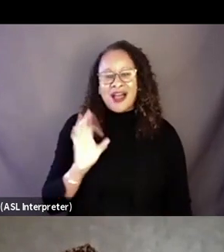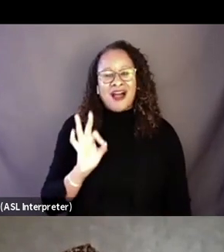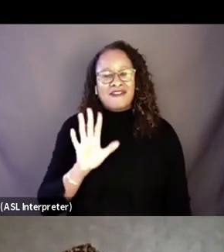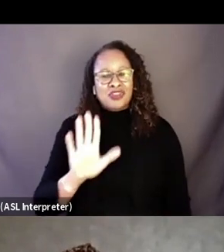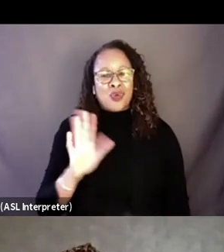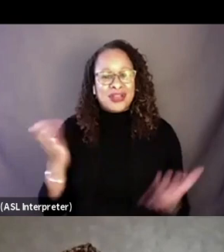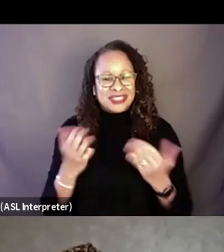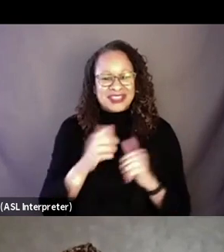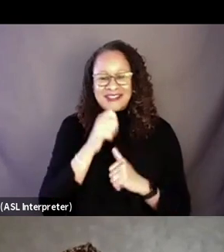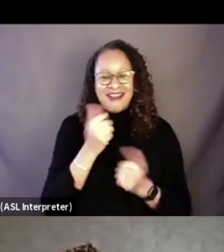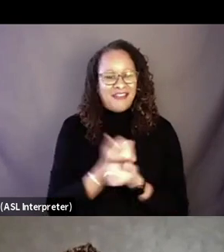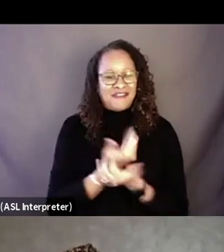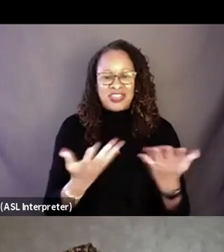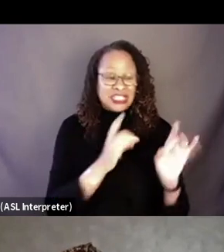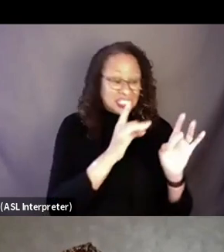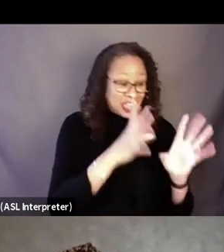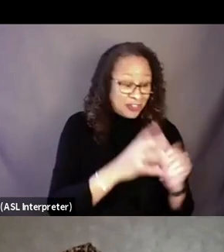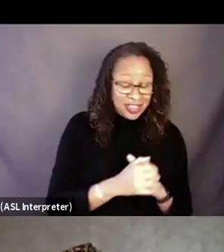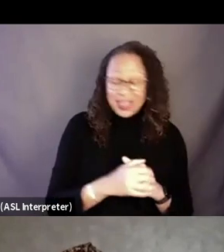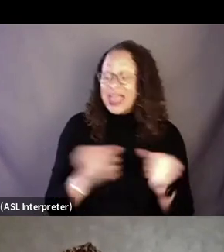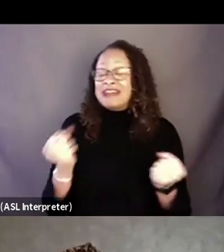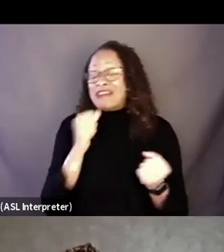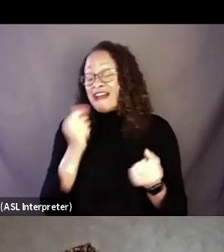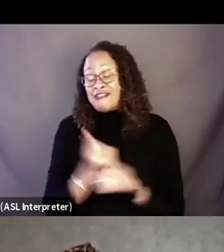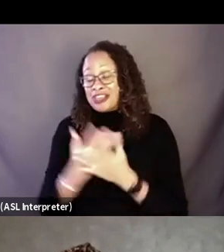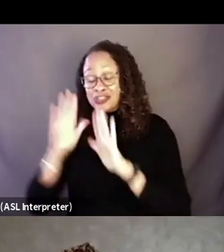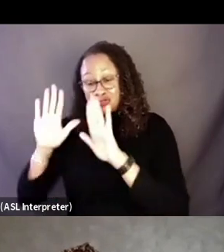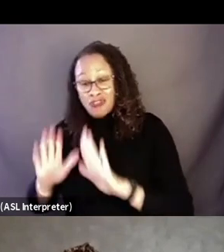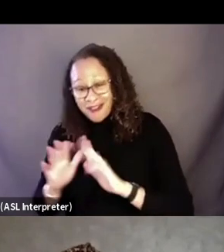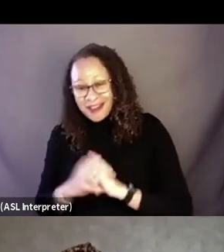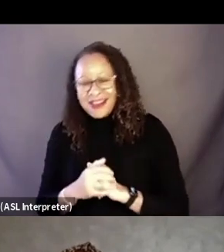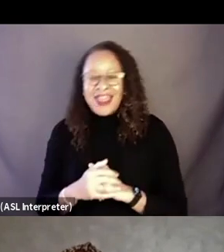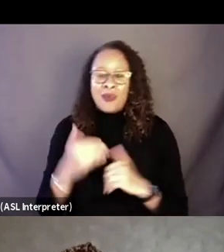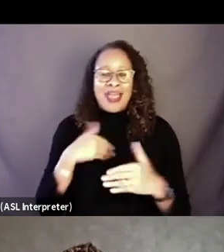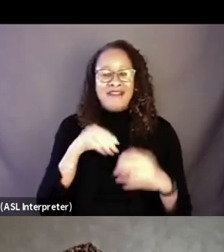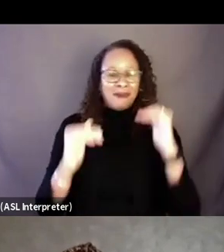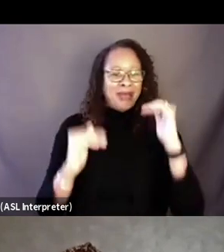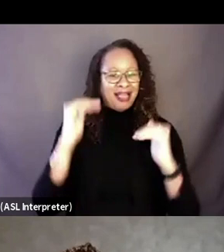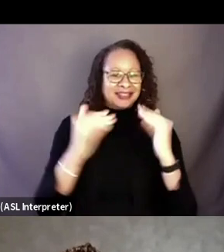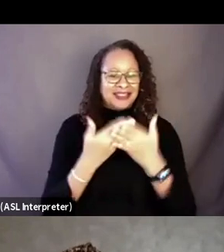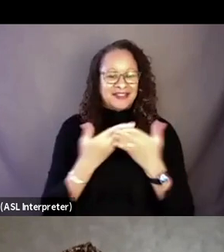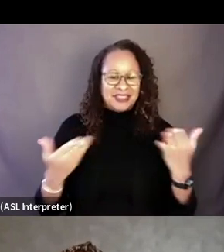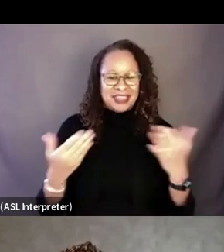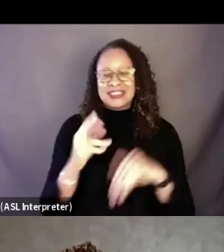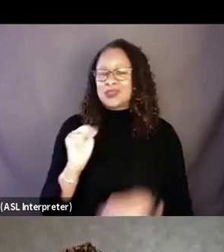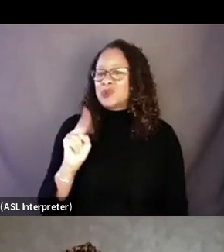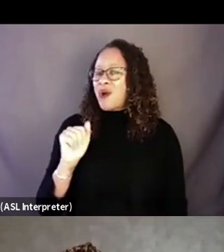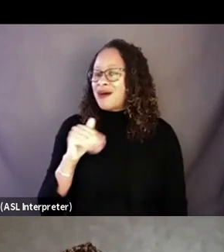Not everything is terrible and not everything is great. We have a balance of things and nuances of things.